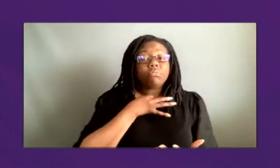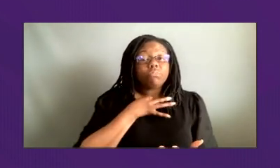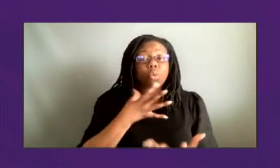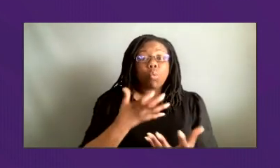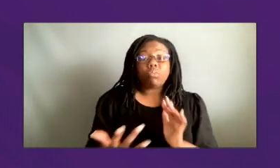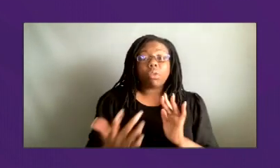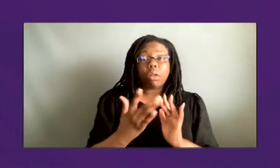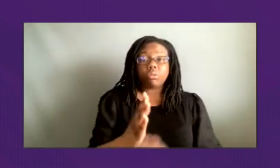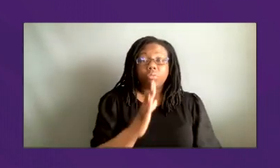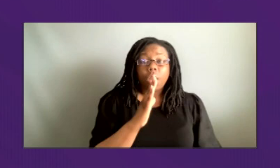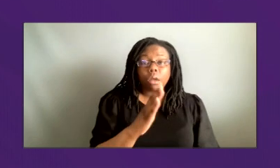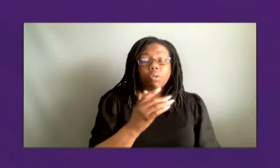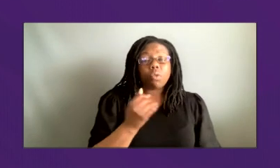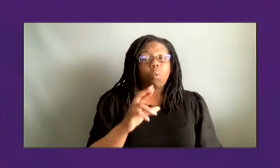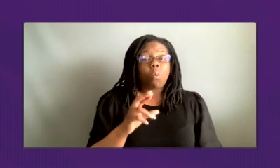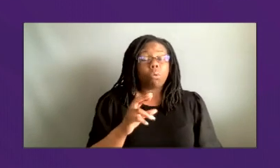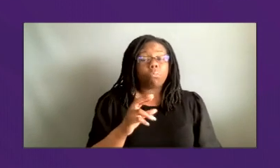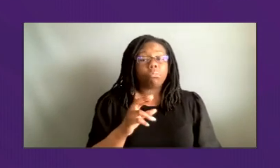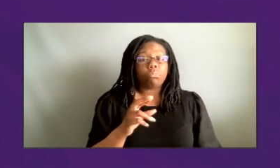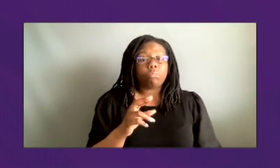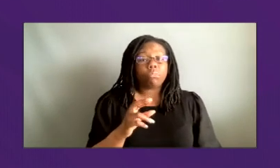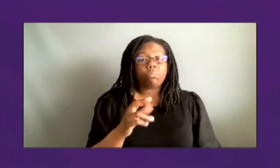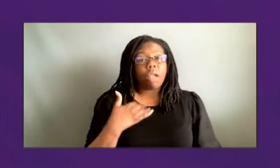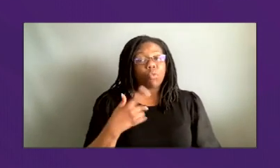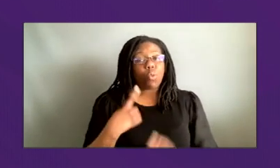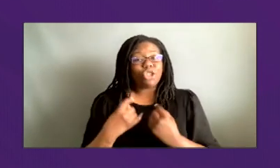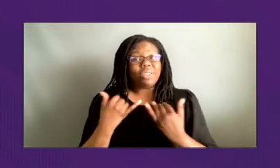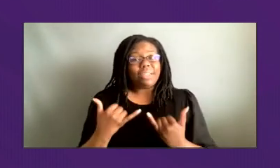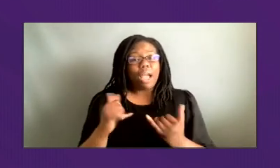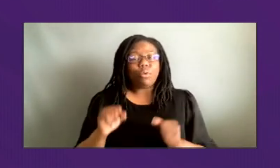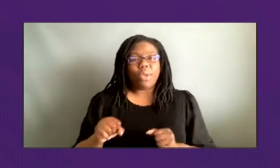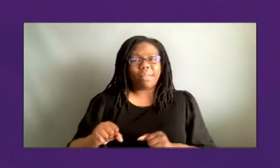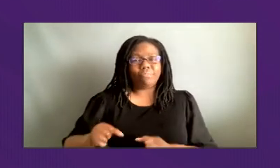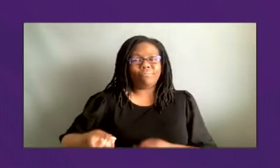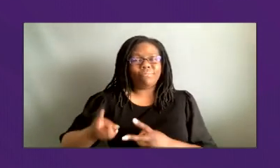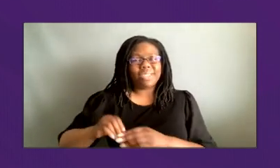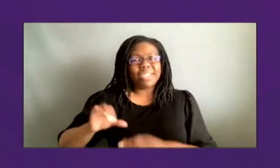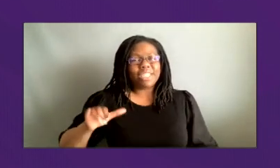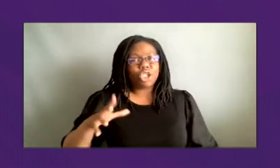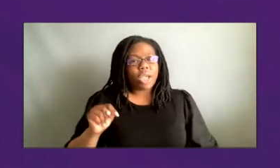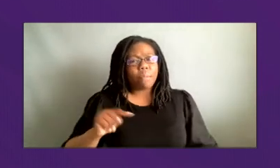questions now, you can drop those in the chat. But if something comes available later to you,